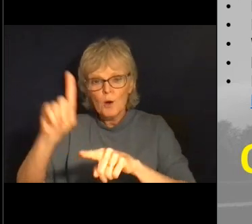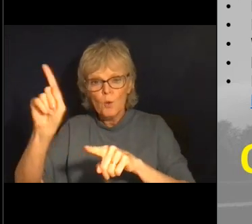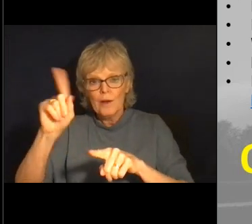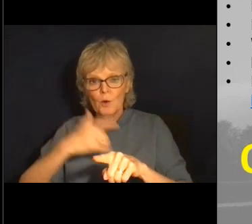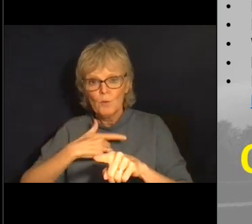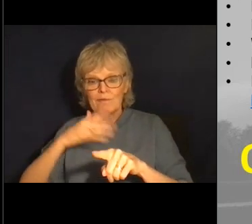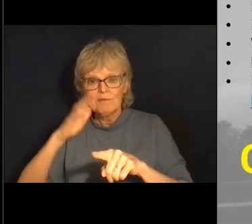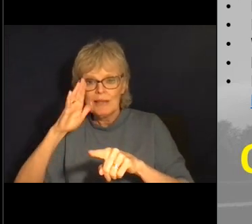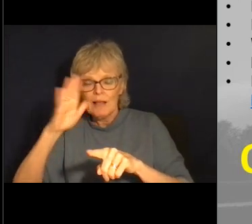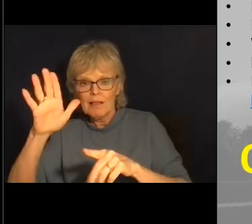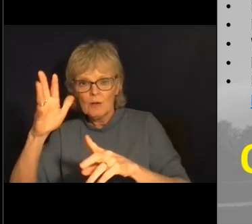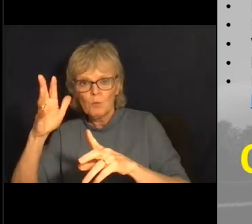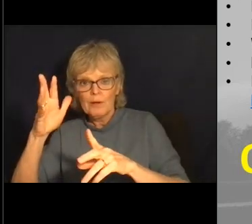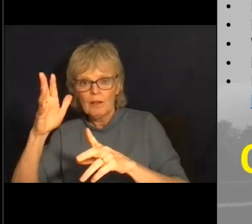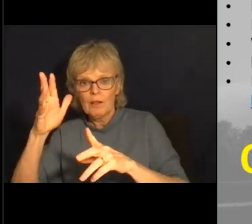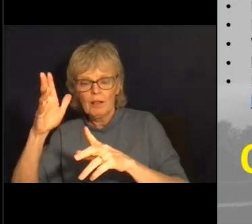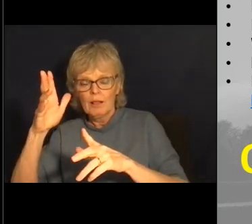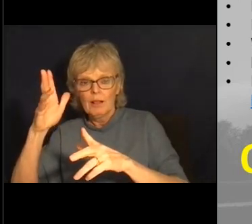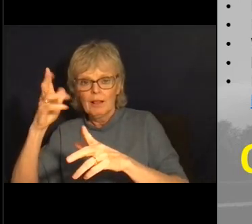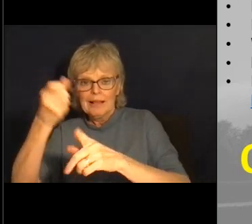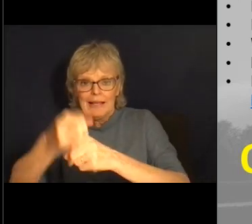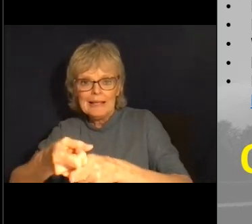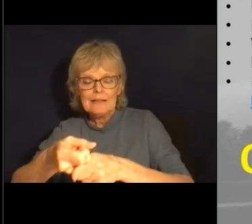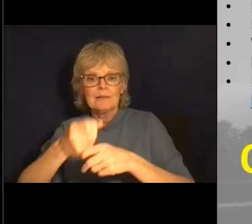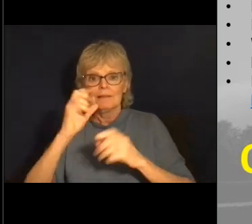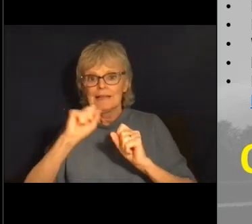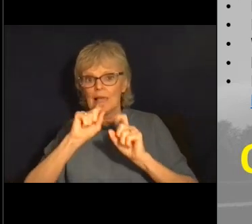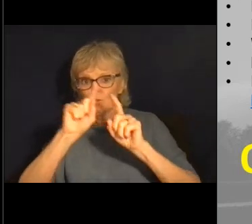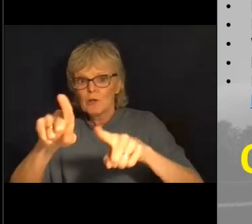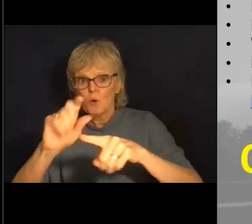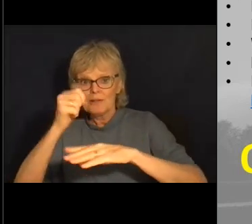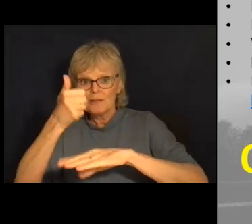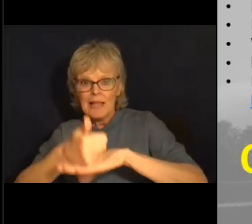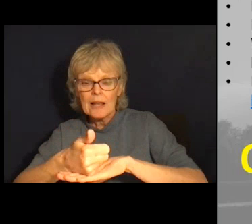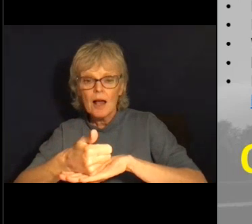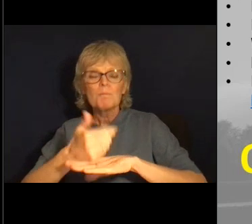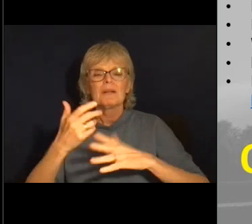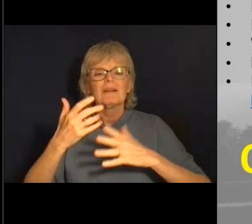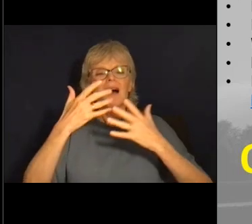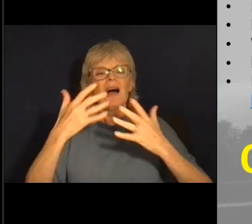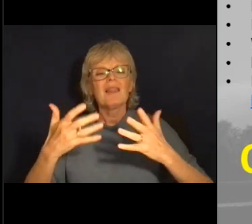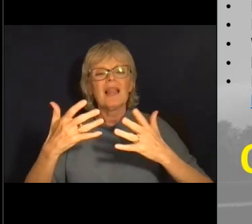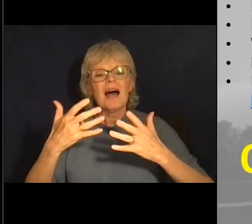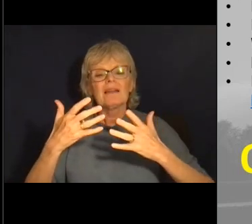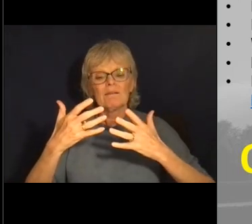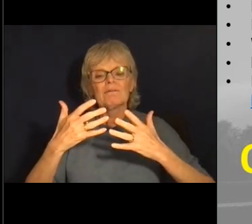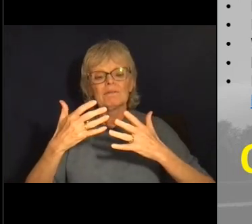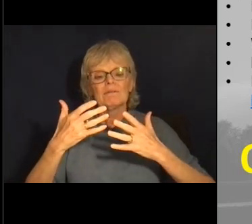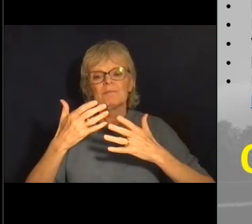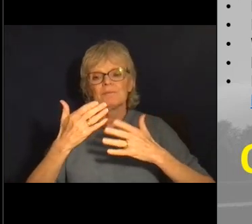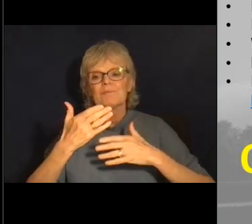what else we have going on and can we get there and set up and is everything in the right order? Like there's a lot of other, you know, things that go into our decision